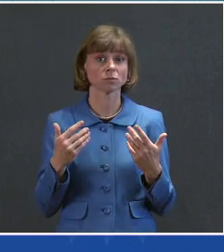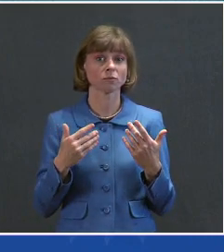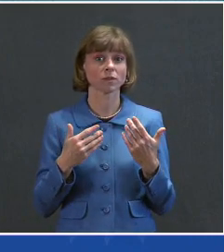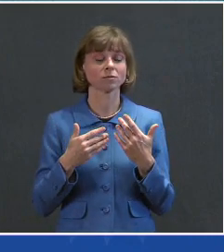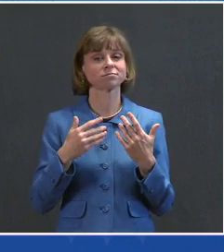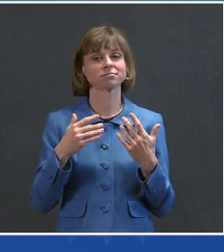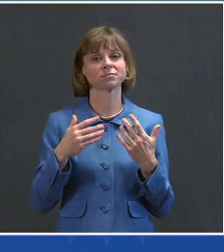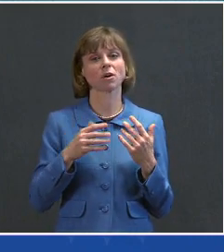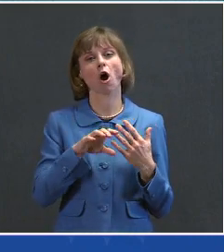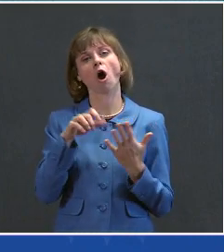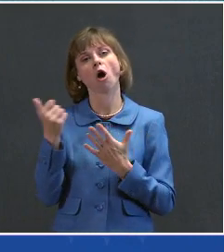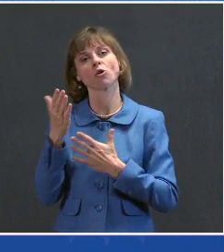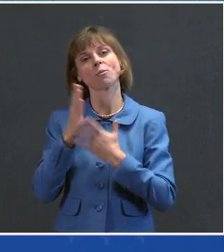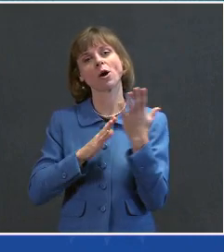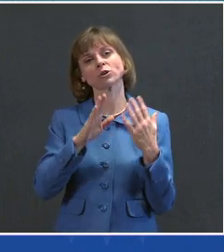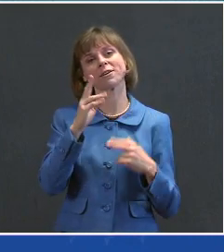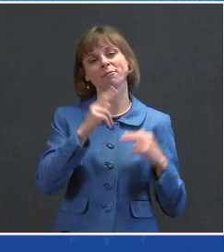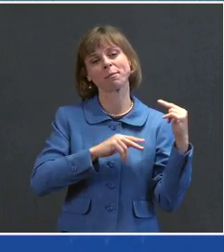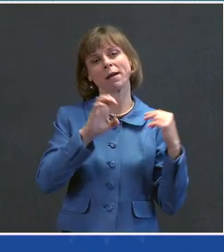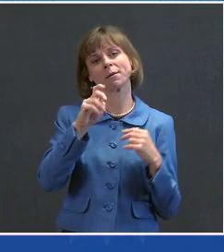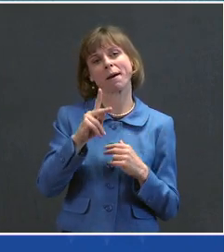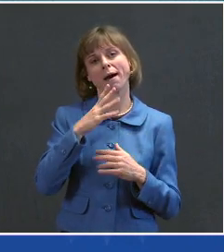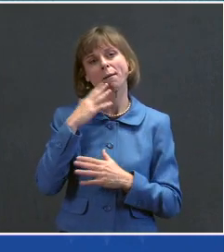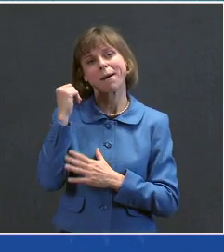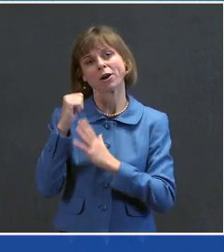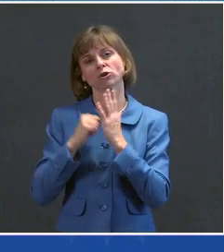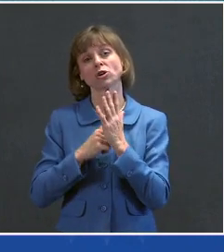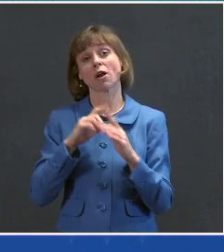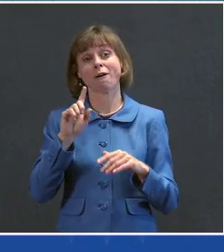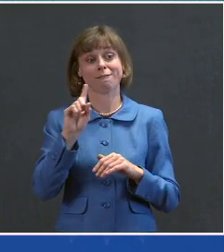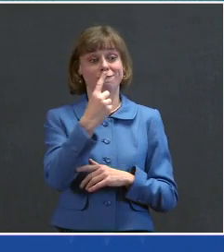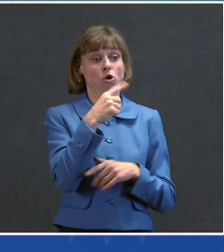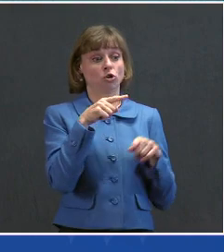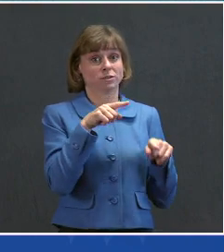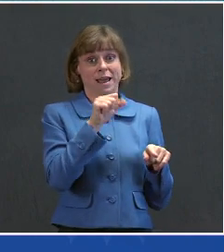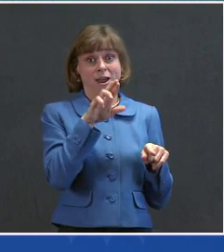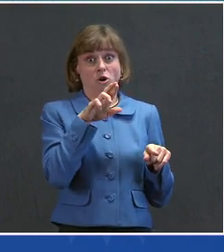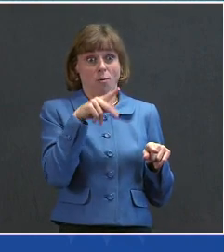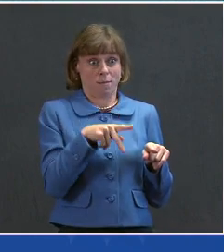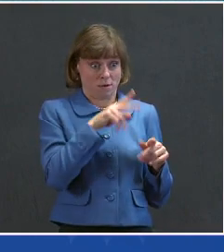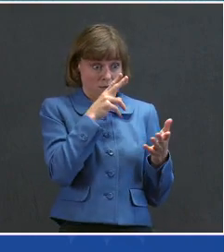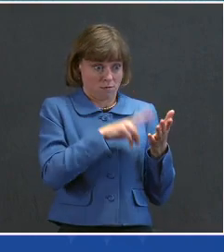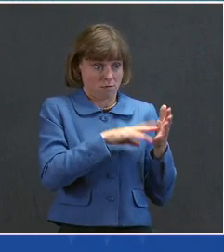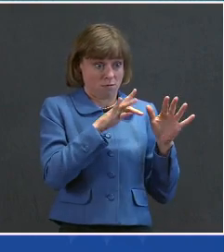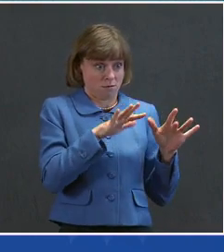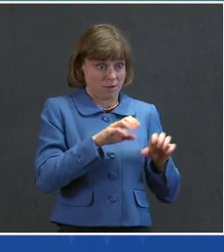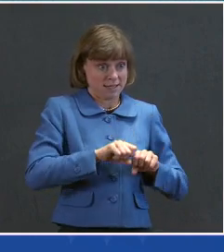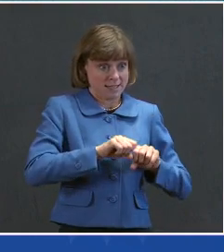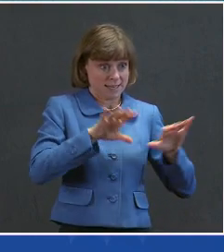and we're going to wait until we're through the American Rescue Plan and that is signed into law, direct checks are going out to the American people,